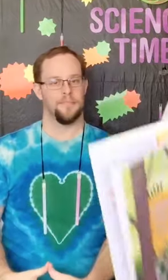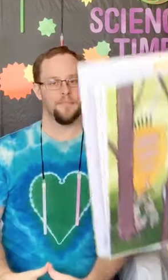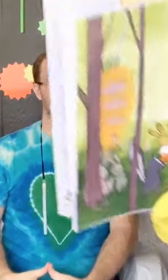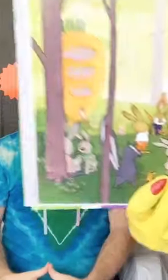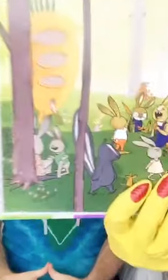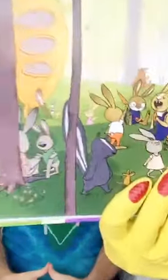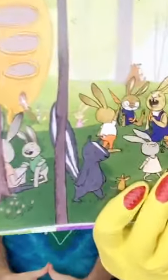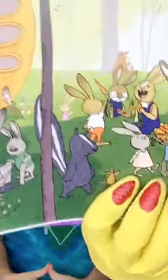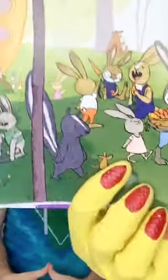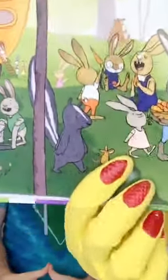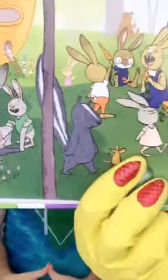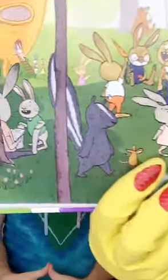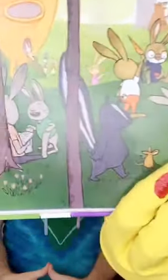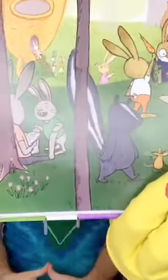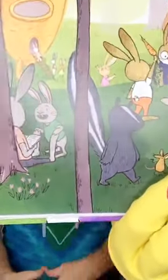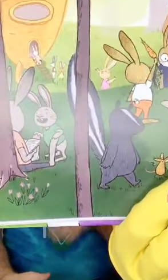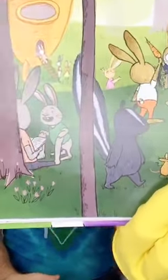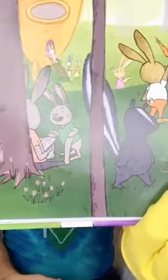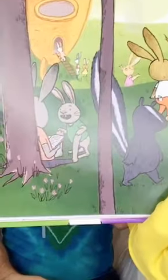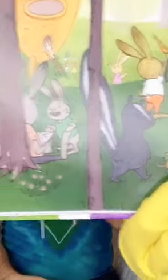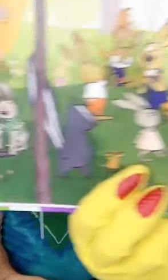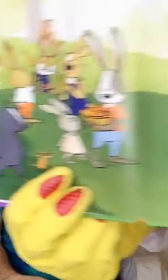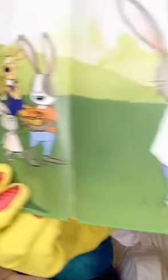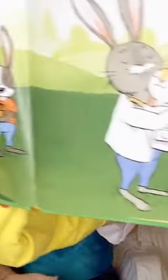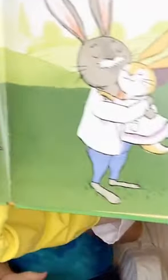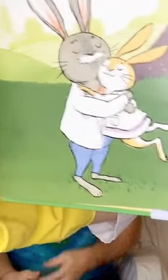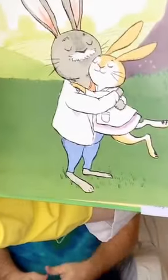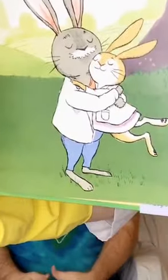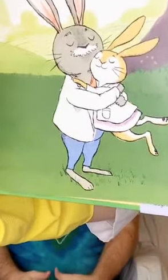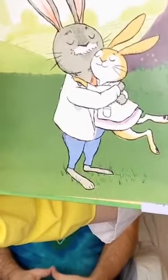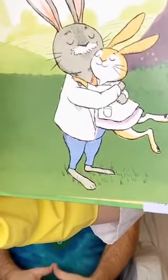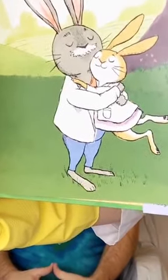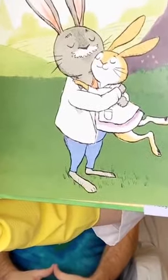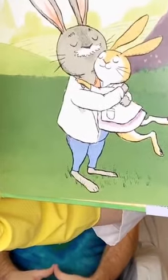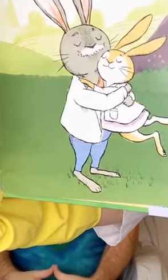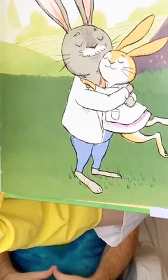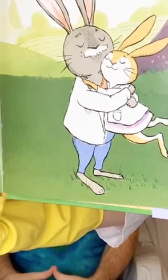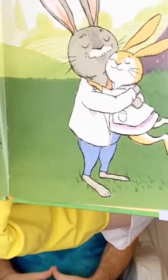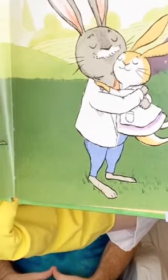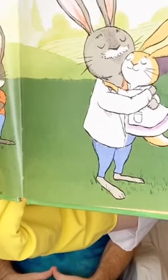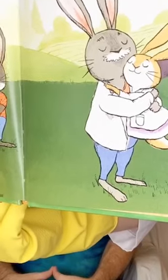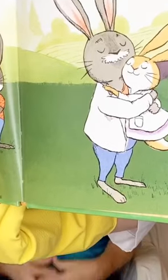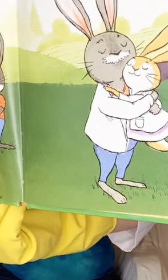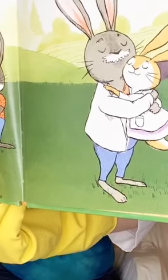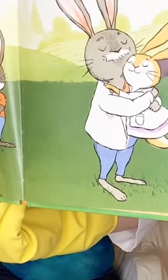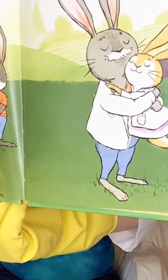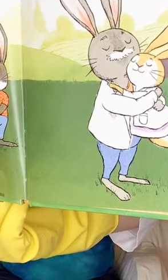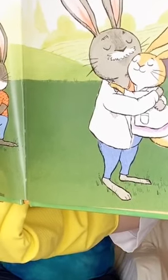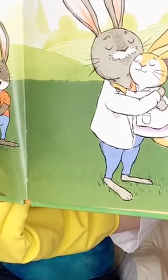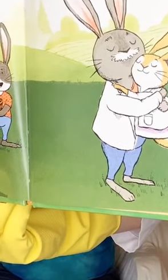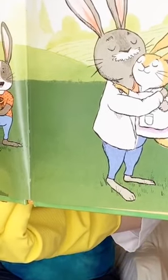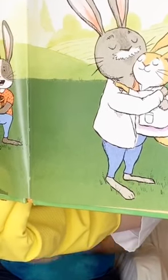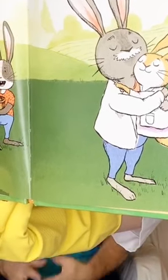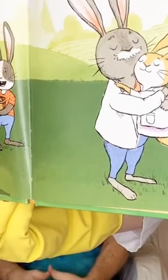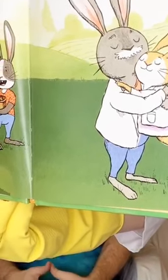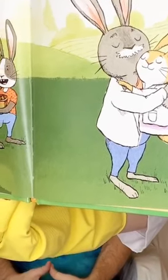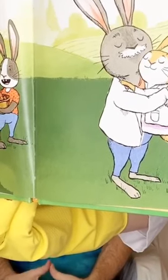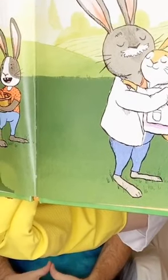There she is. Everybody's cured eating the carrots. Her Grandpa is cured too and he gives her a hug.